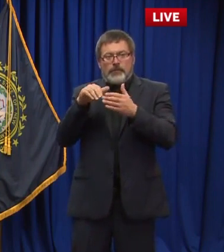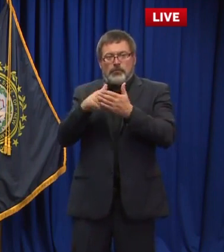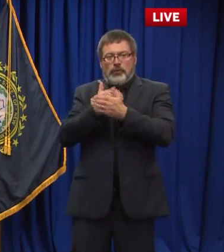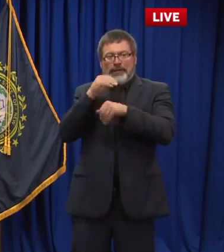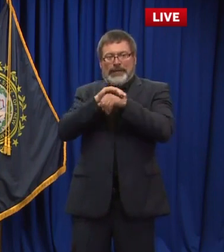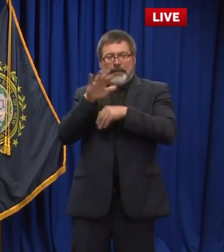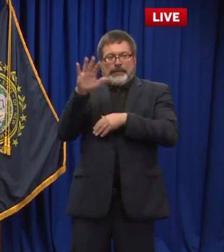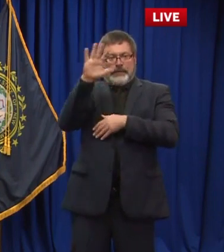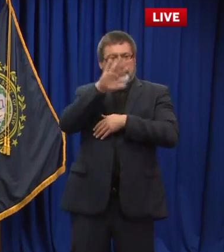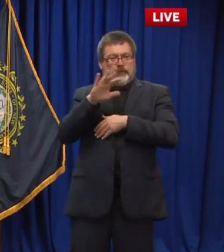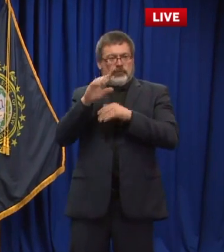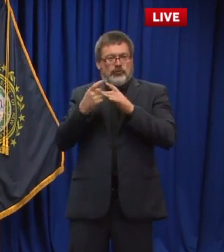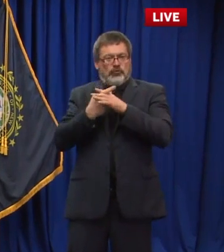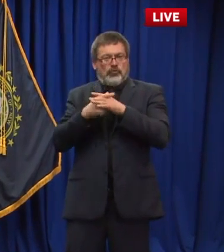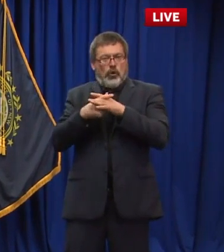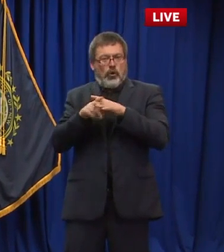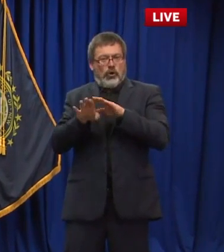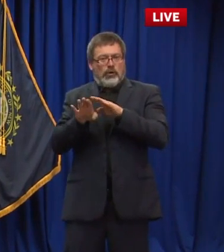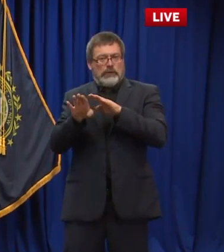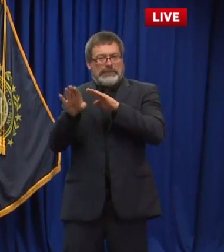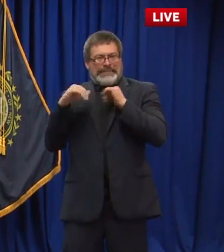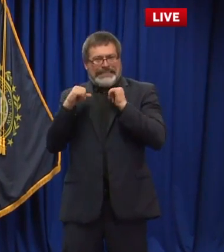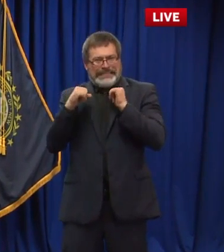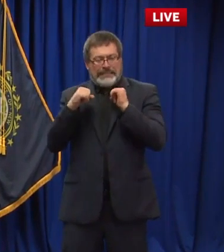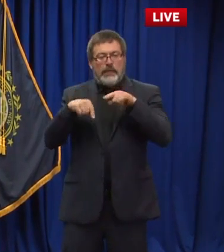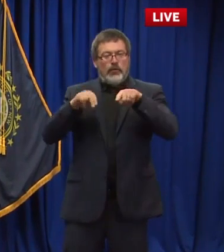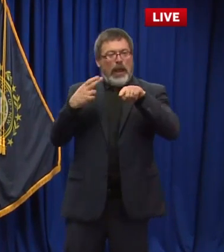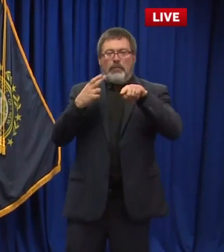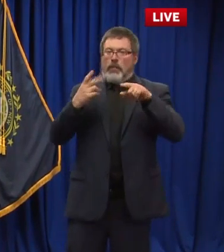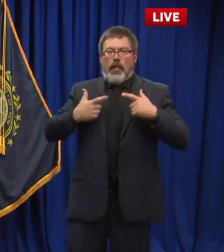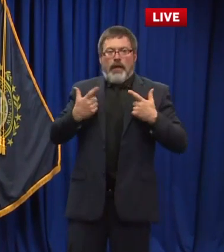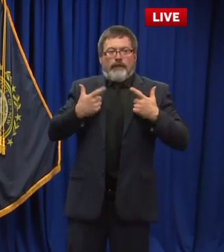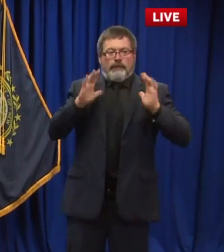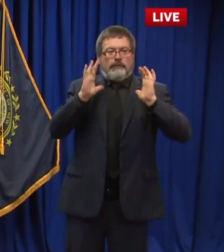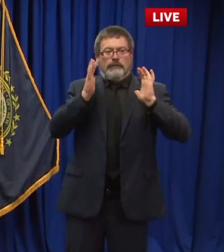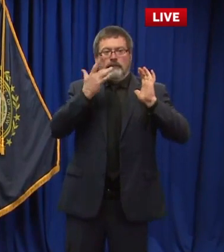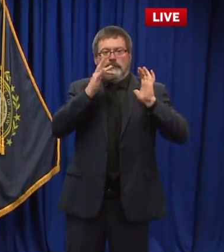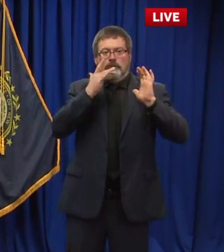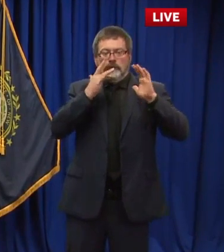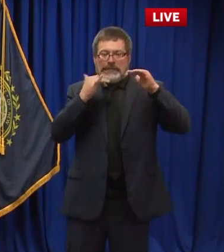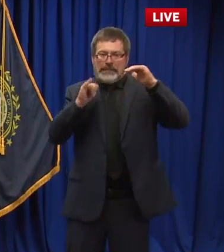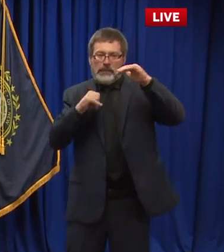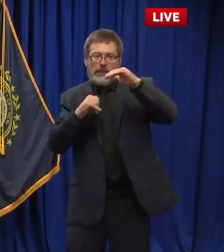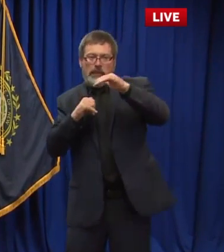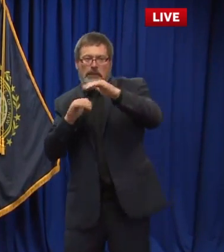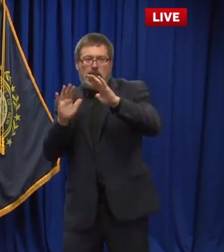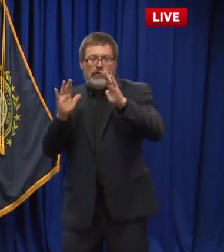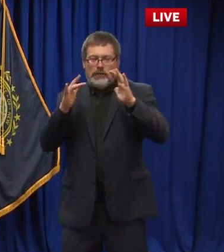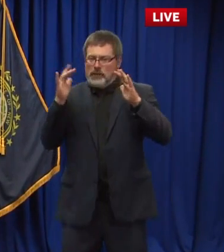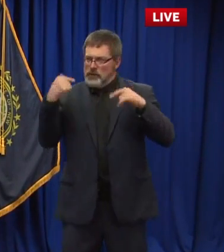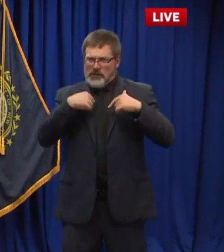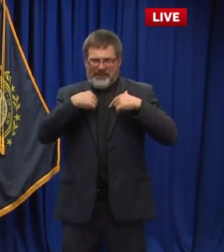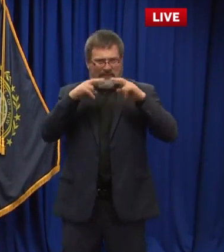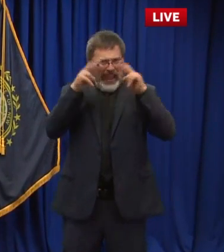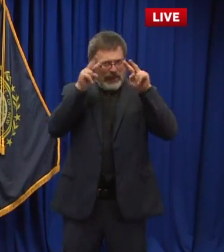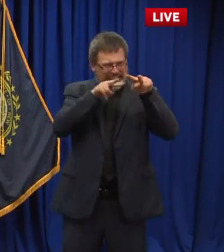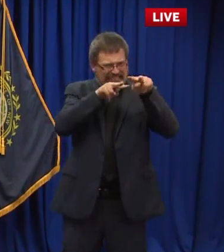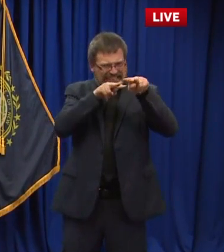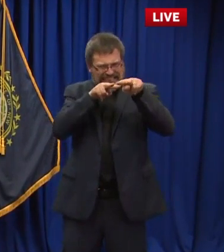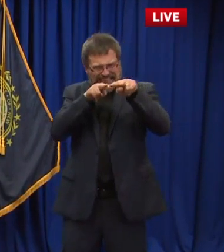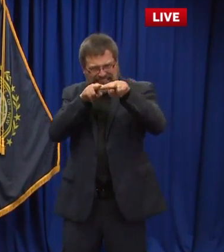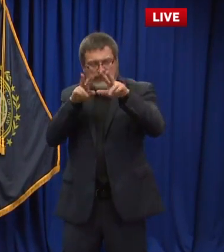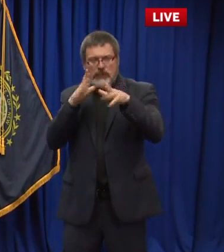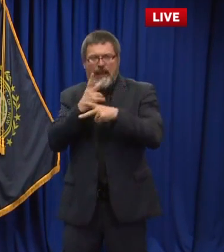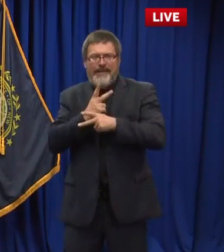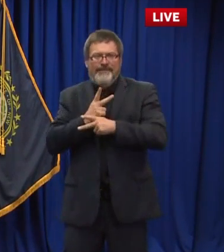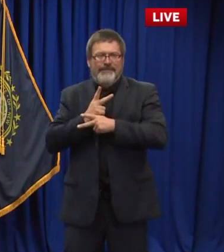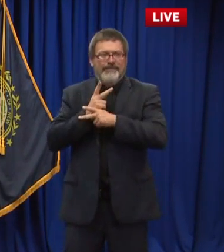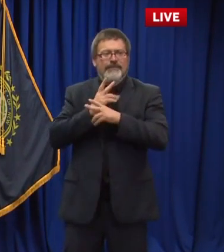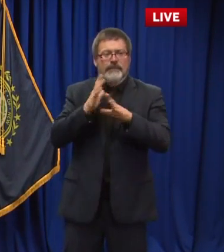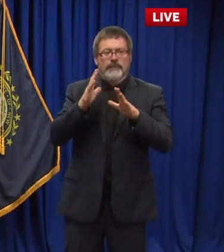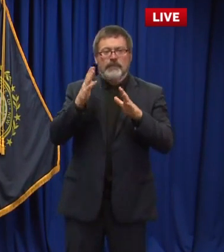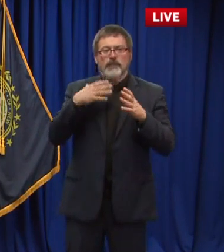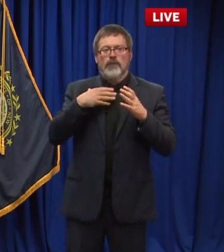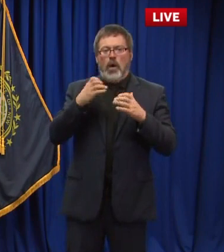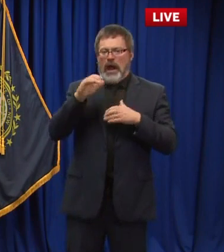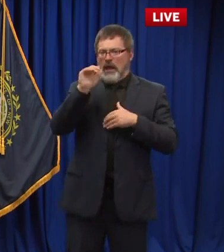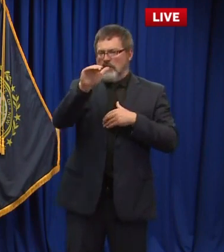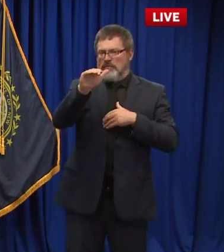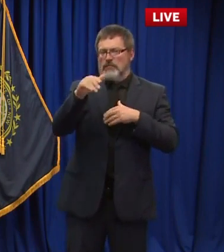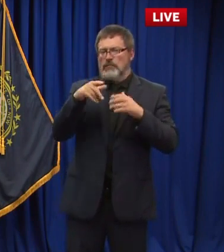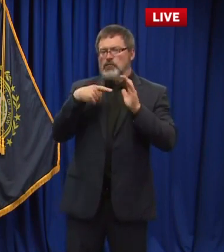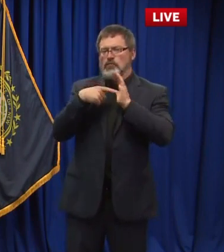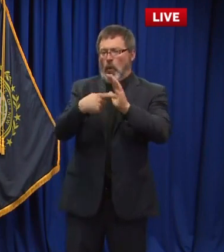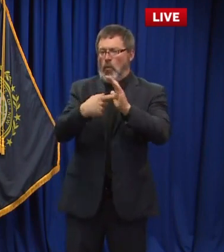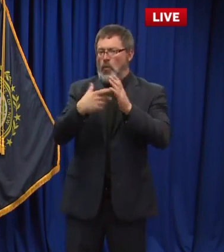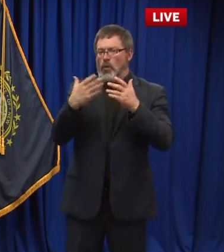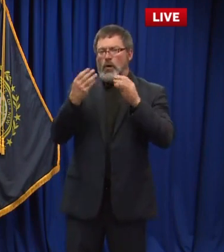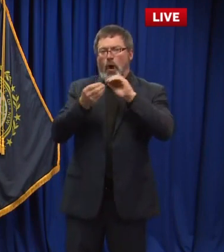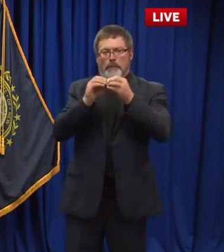NEW HAMPSHIRE AND NEW ENGLAND CONTINUE TO DO VERY WELL IN TERMS OF HAVING BROUGHT OUR OUTBREAKS UNDER CONTROL, AND WE ARE WATCHING THE NUMBERS VERY CLOSELY.